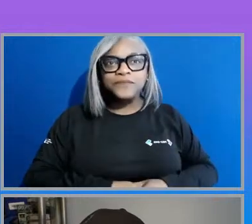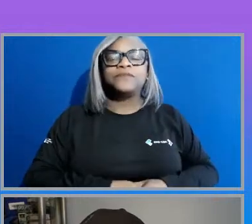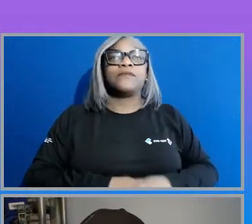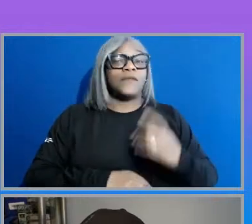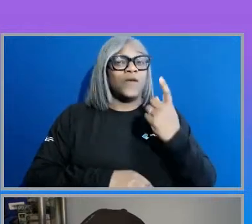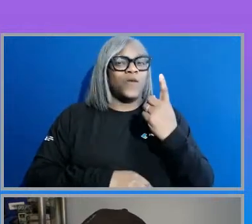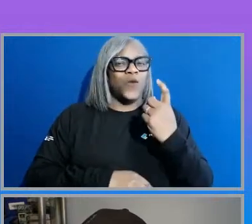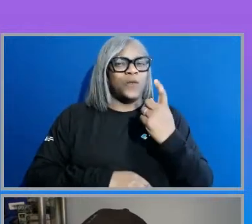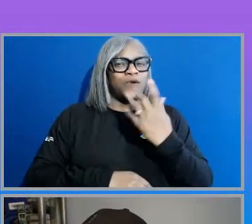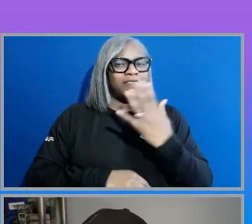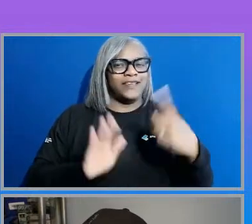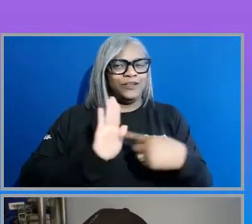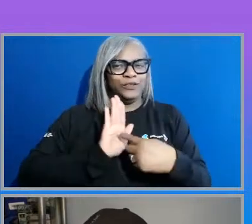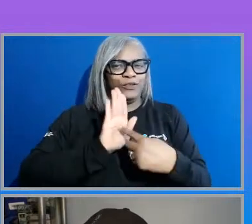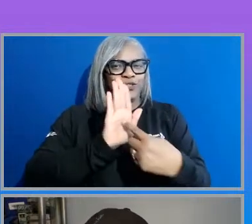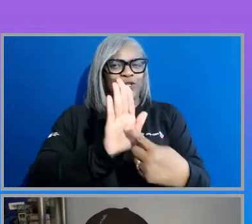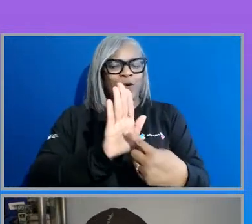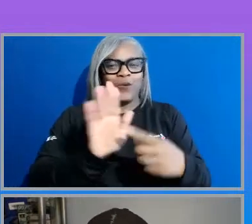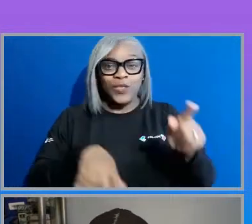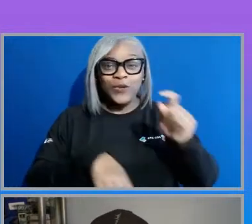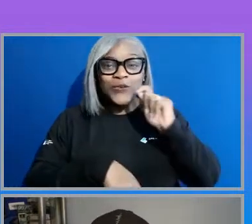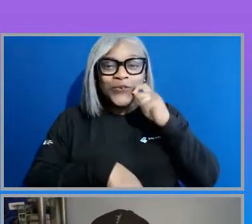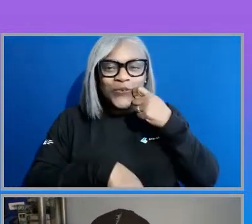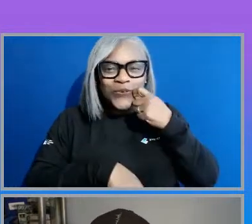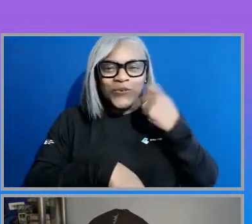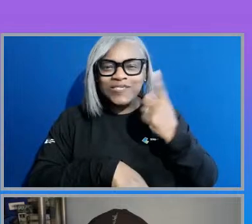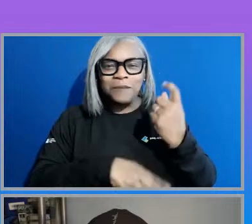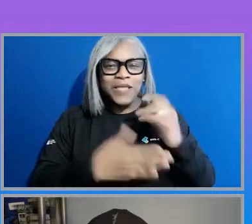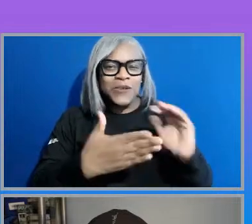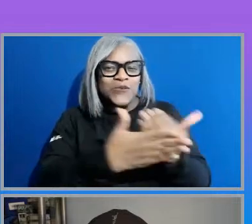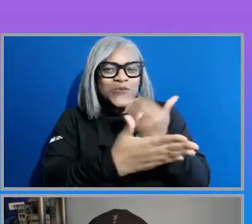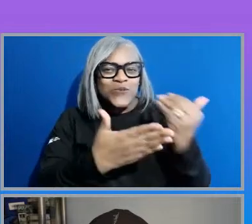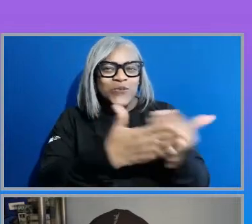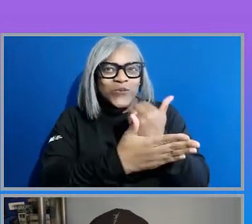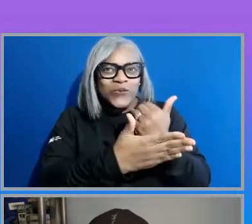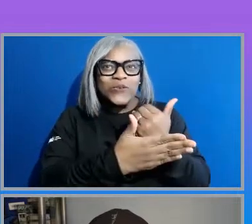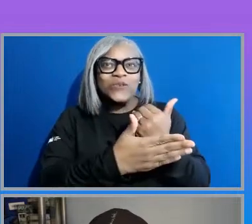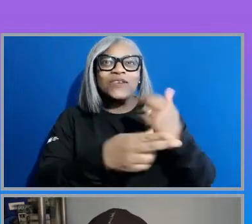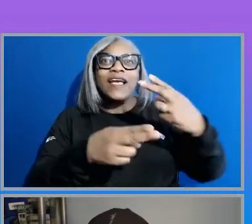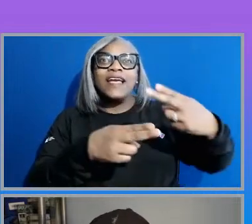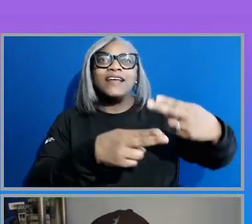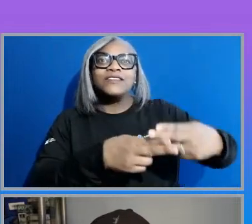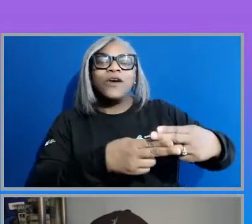wanted to show you, which is kind of cool because it's a new